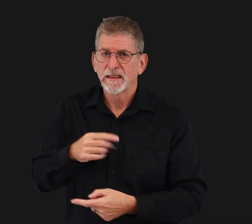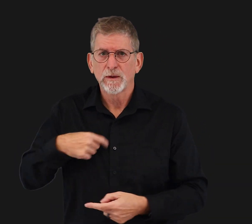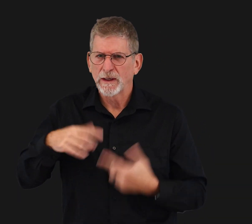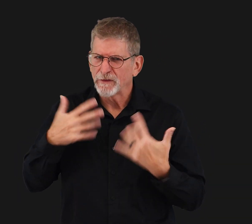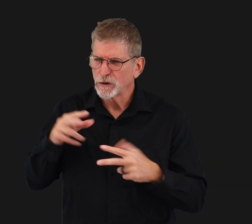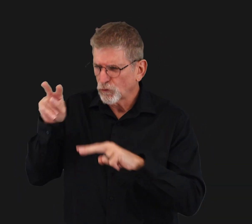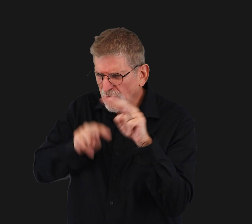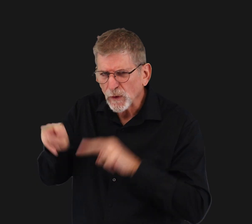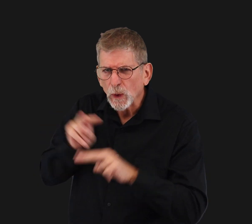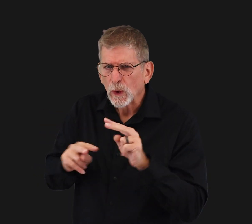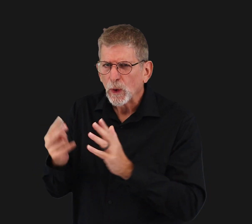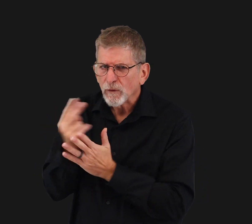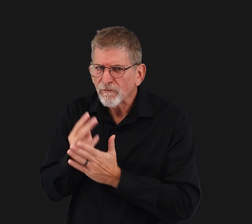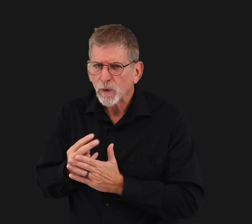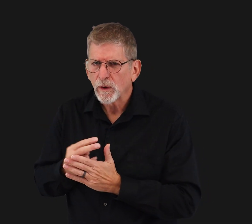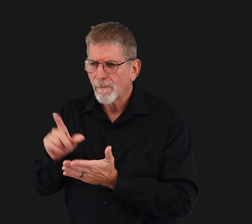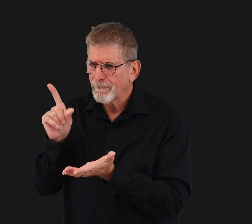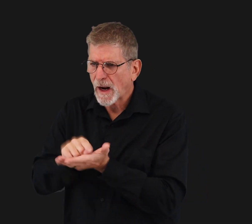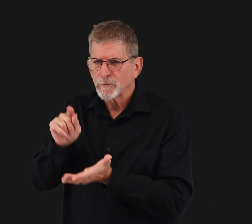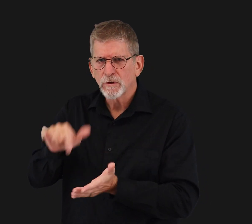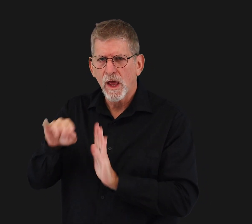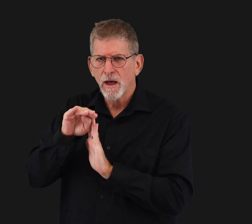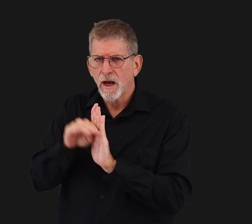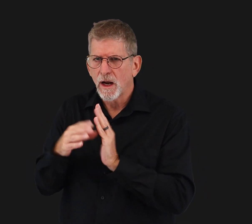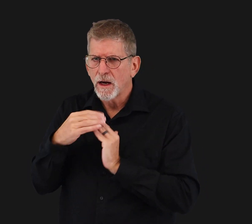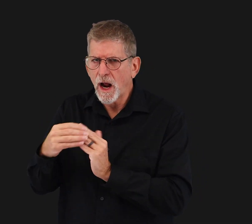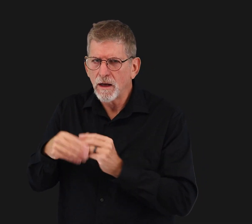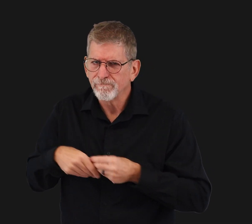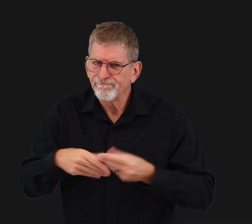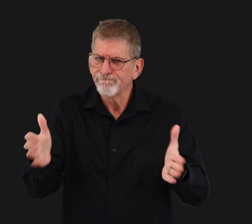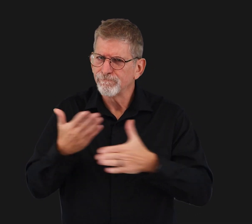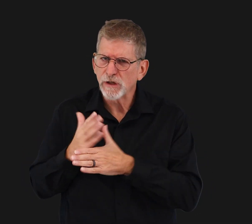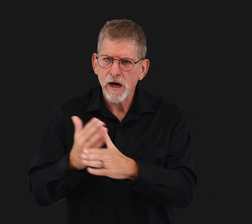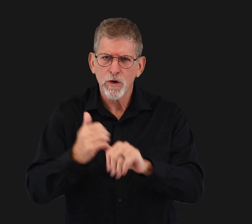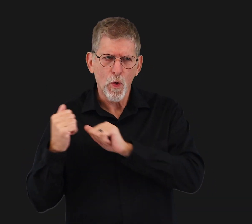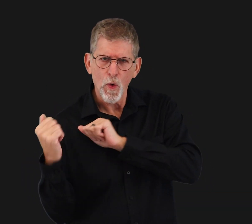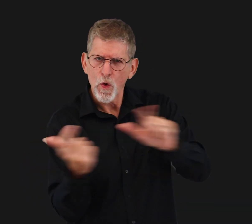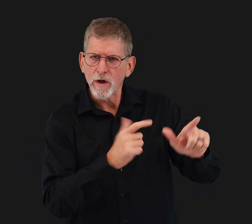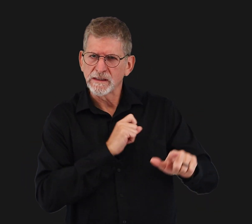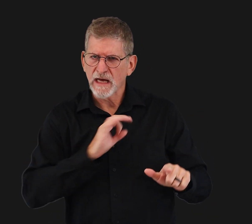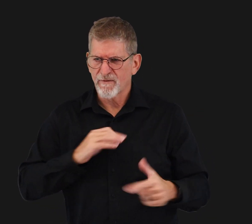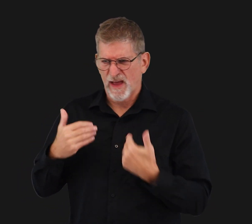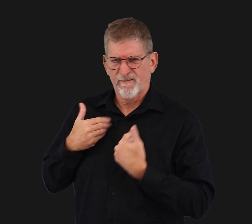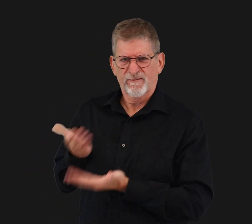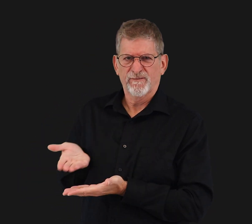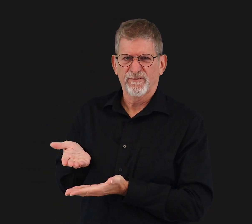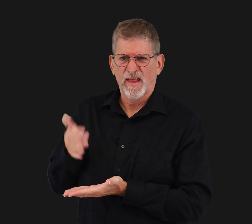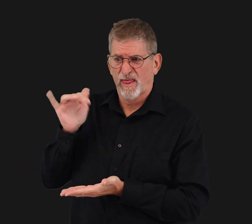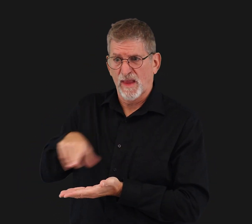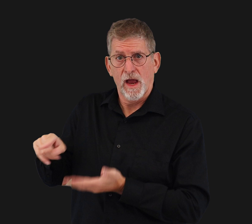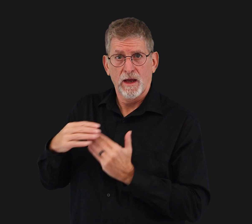We have reviewed and published the guidelines, and shared them with all staff.